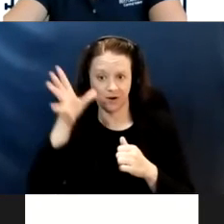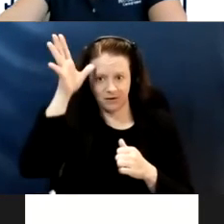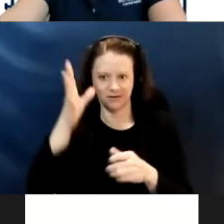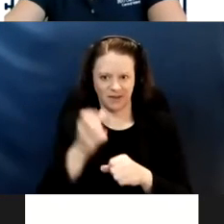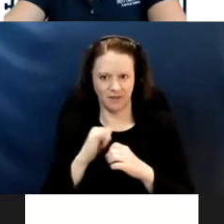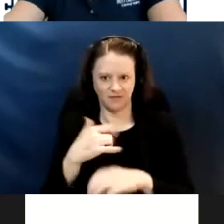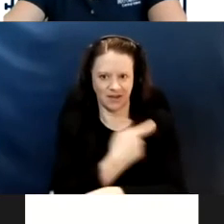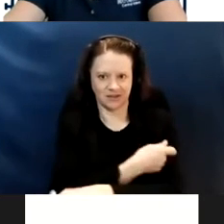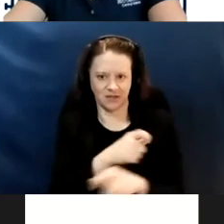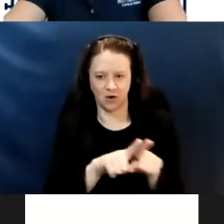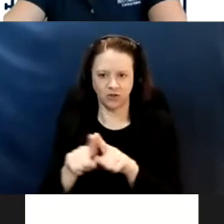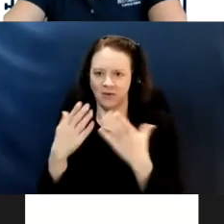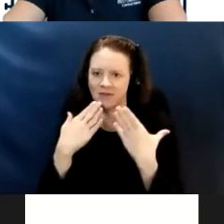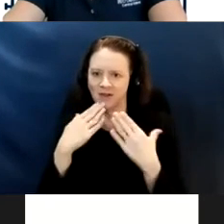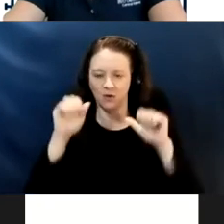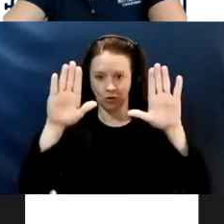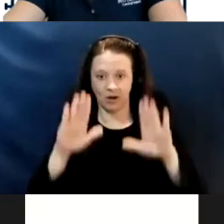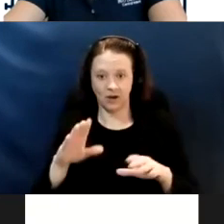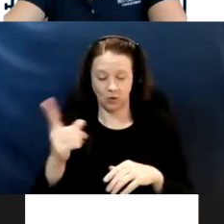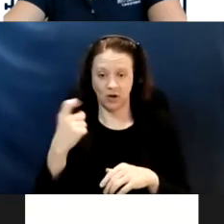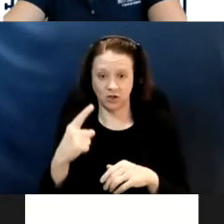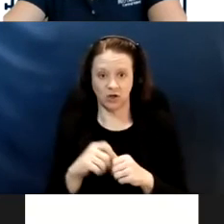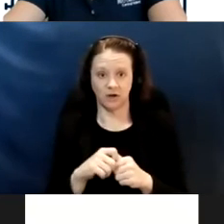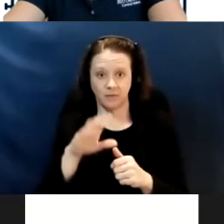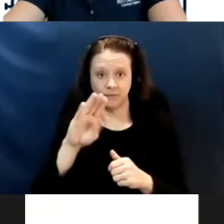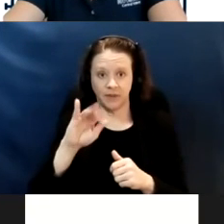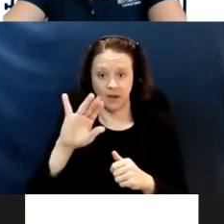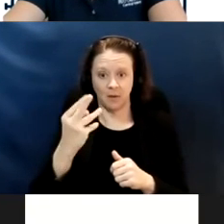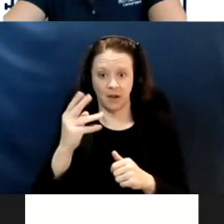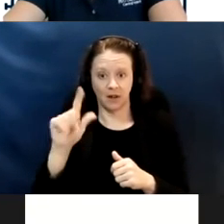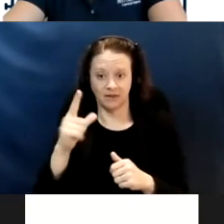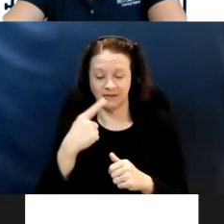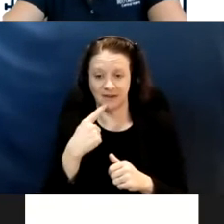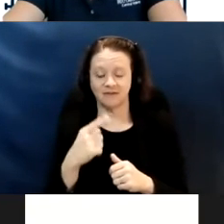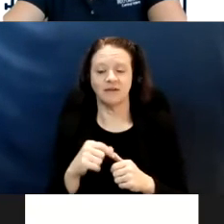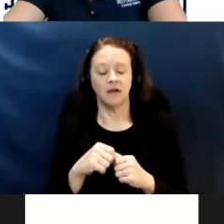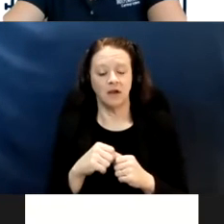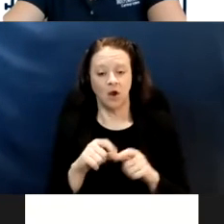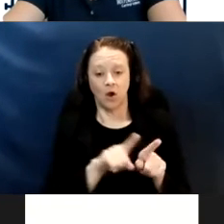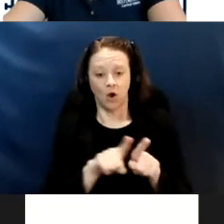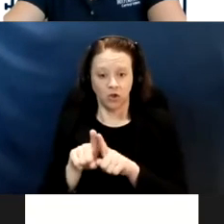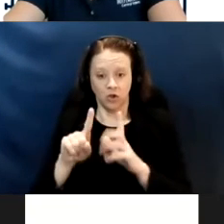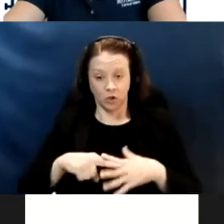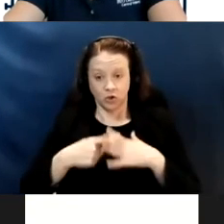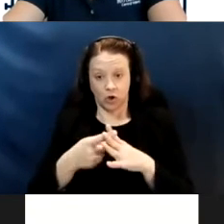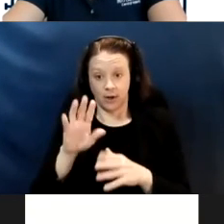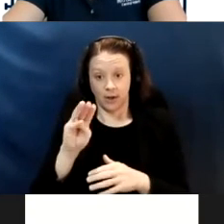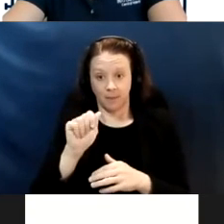Thank you, great question. [Michael] And I'm sorry, and also starting May 18th,